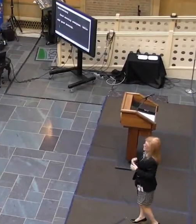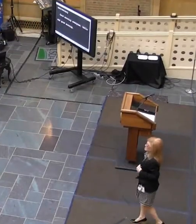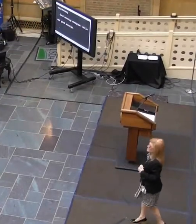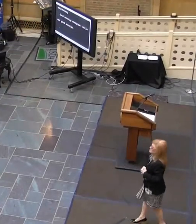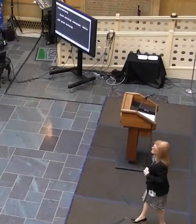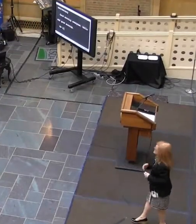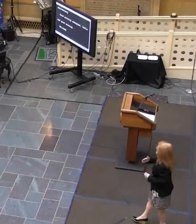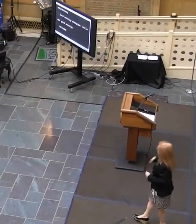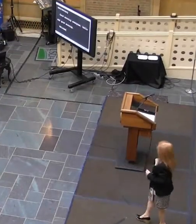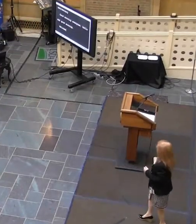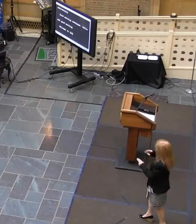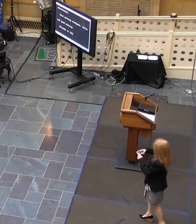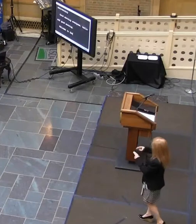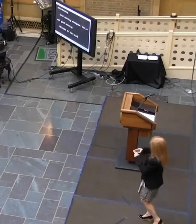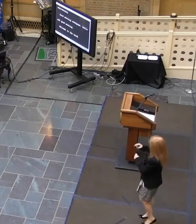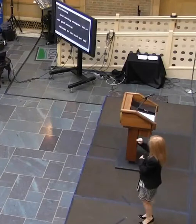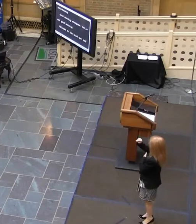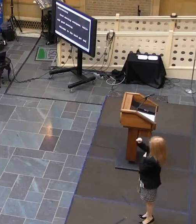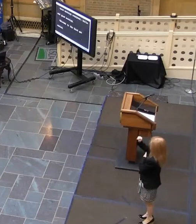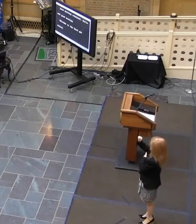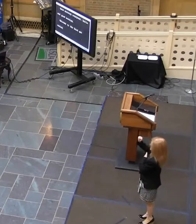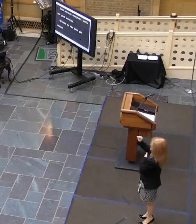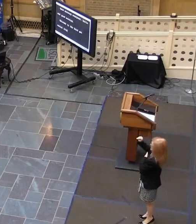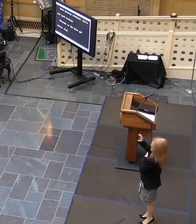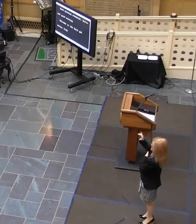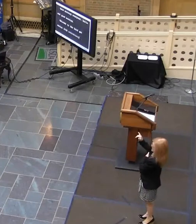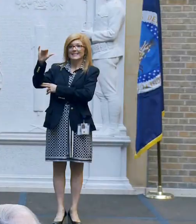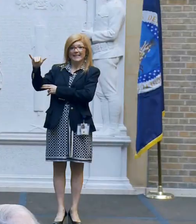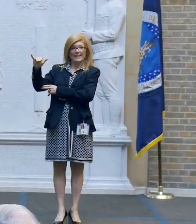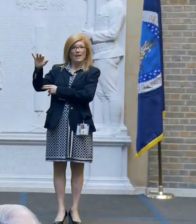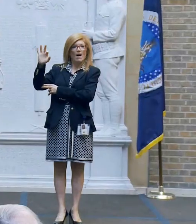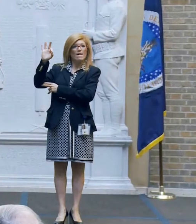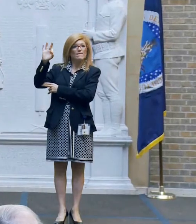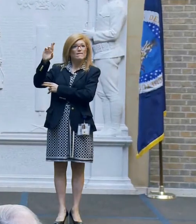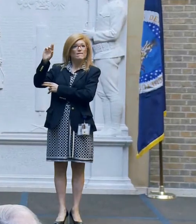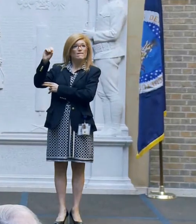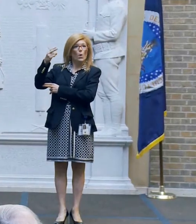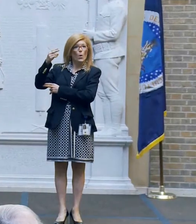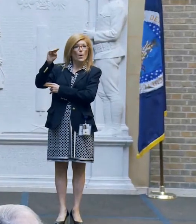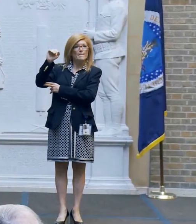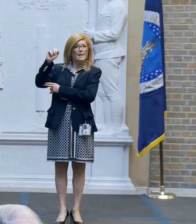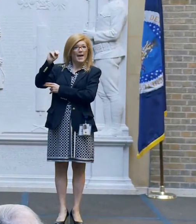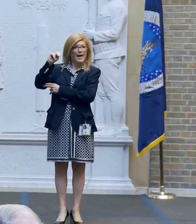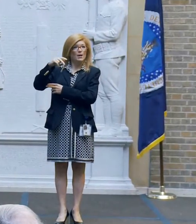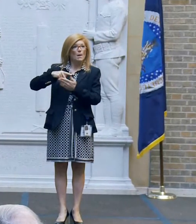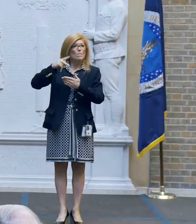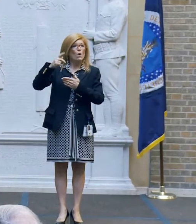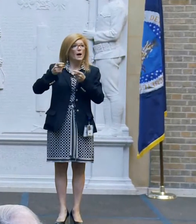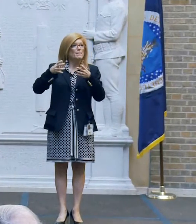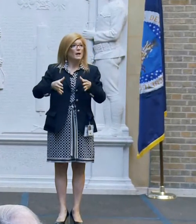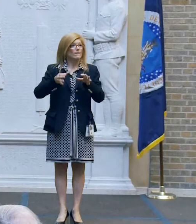Welcome to the Target Center 20th Anniversary. My name is Nancy Froman and I'm the Program